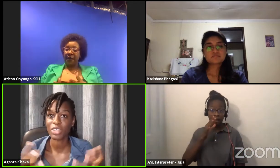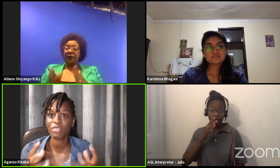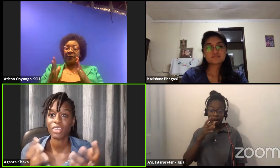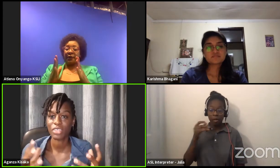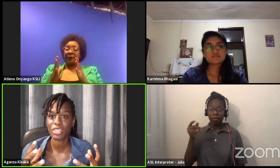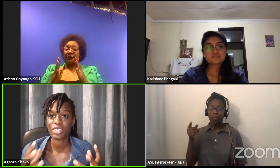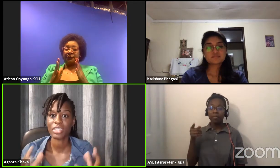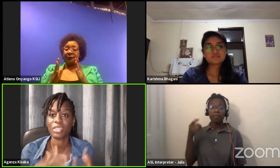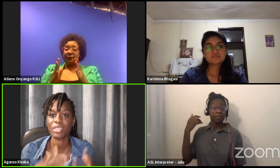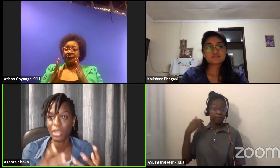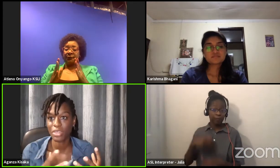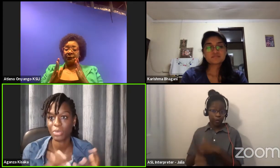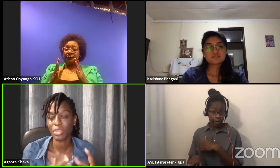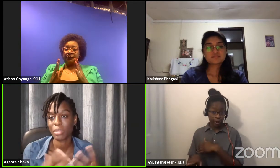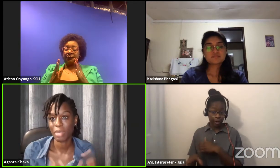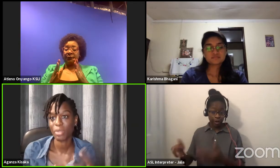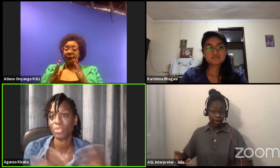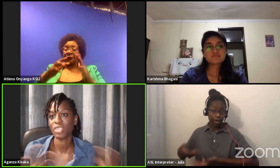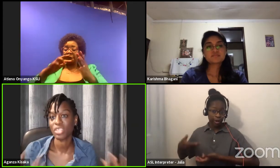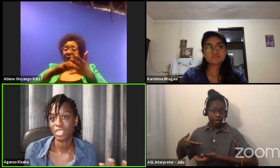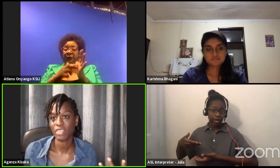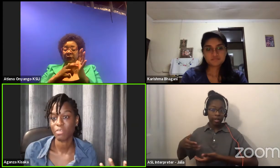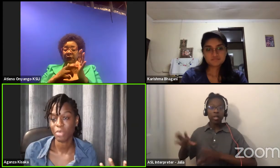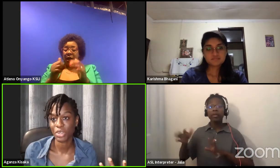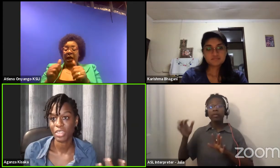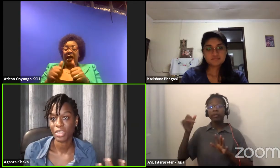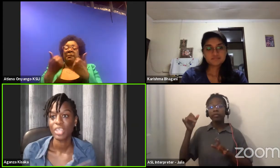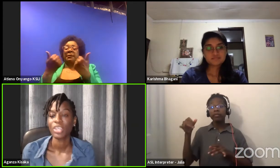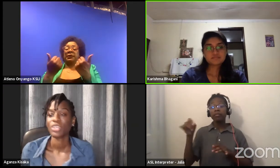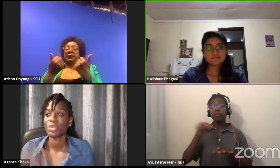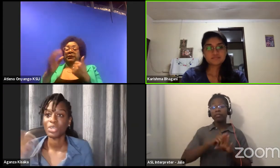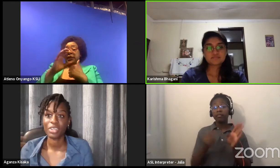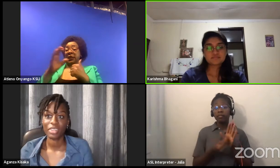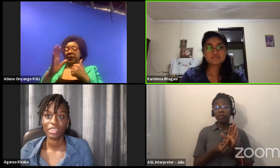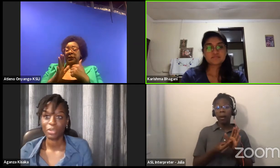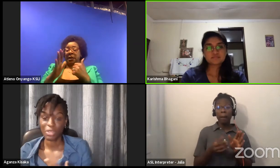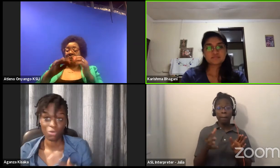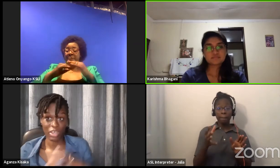So if the artist is the mother with the baby who needs to give birth, you're the midwife